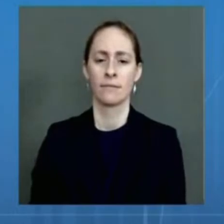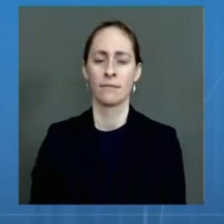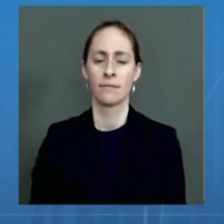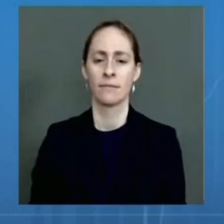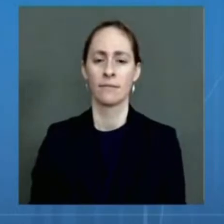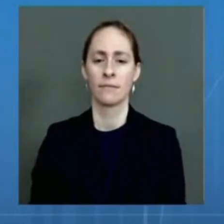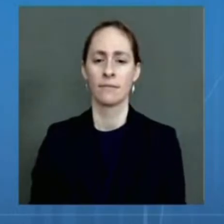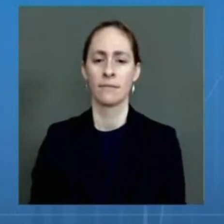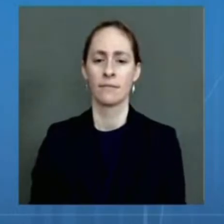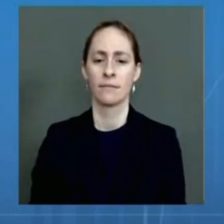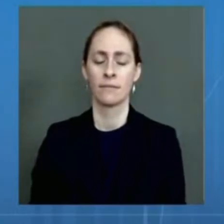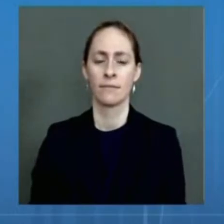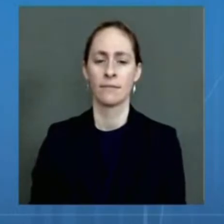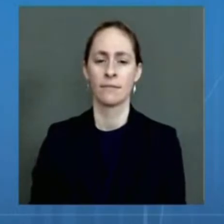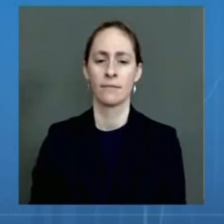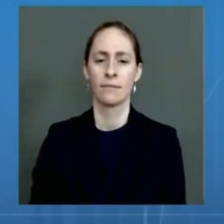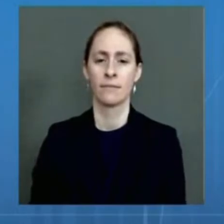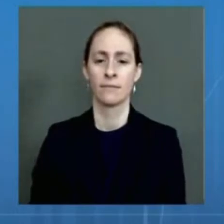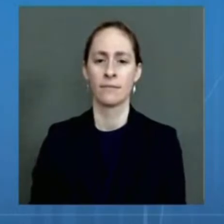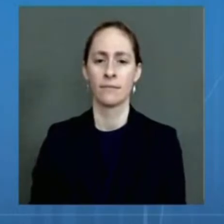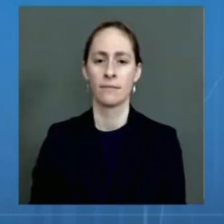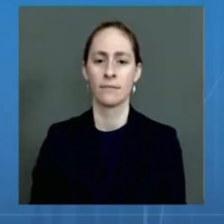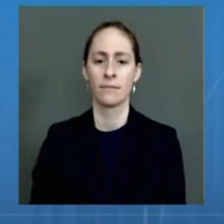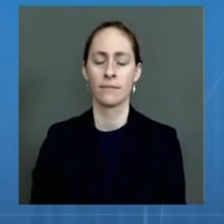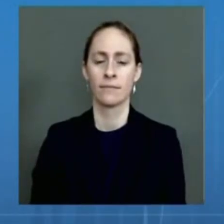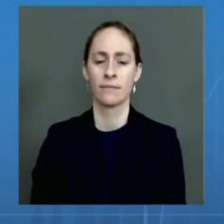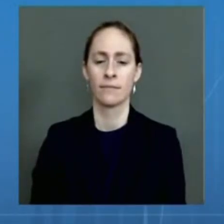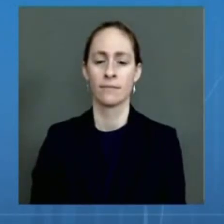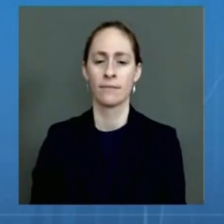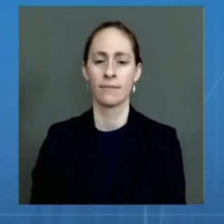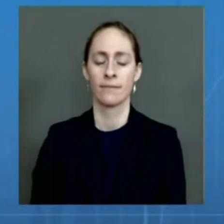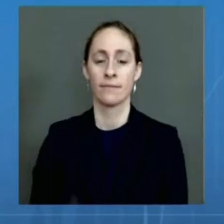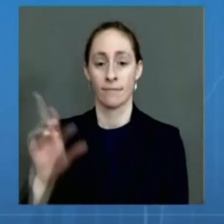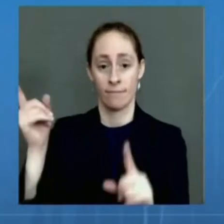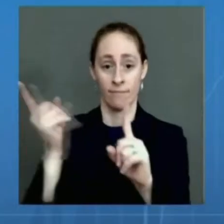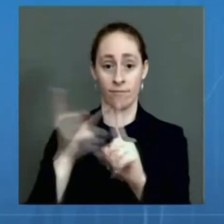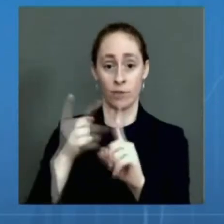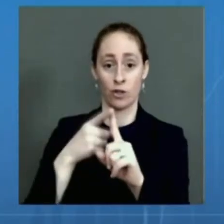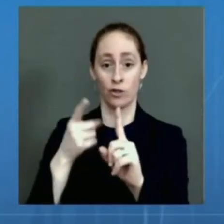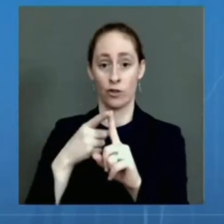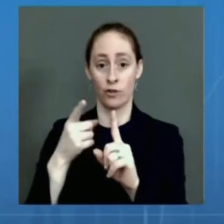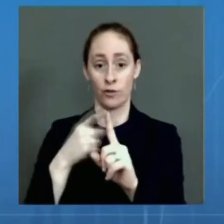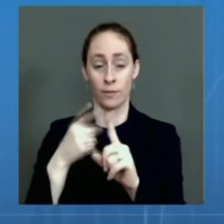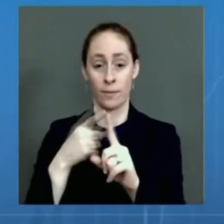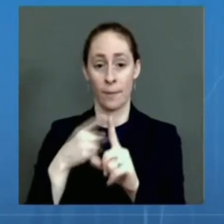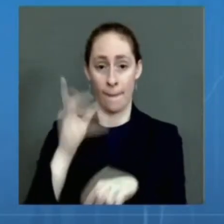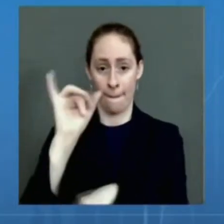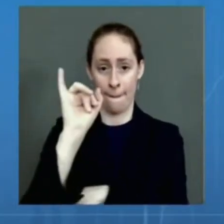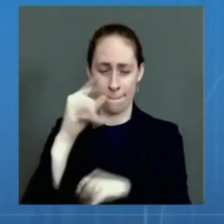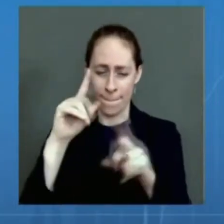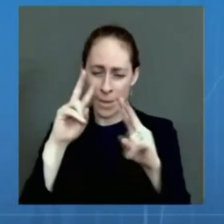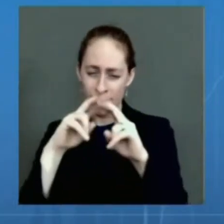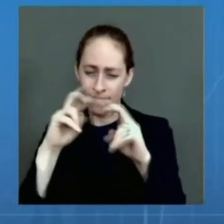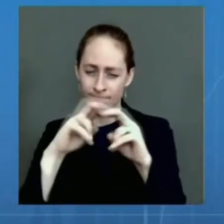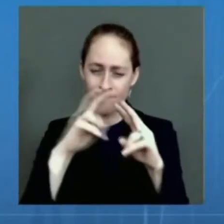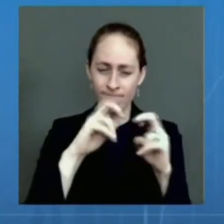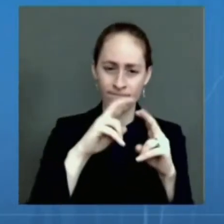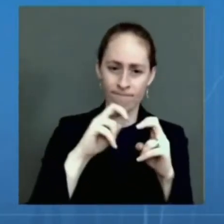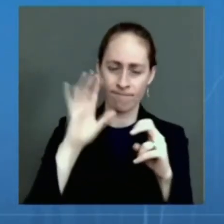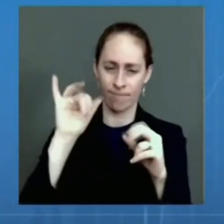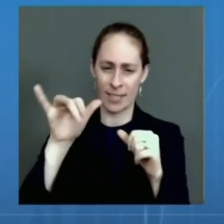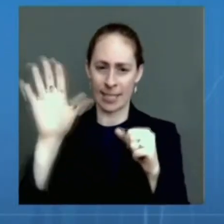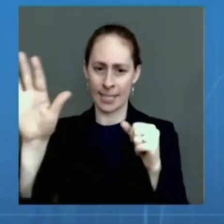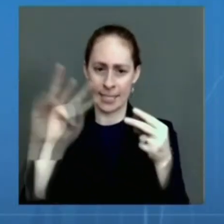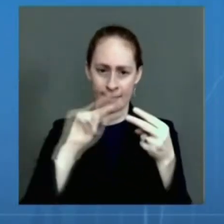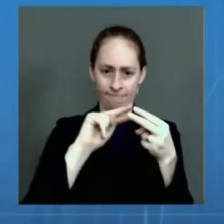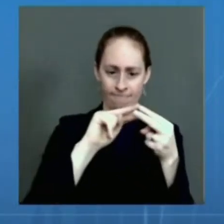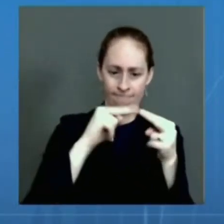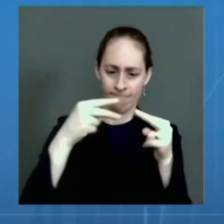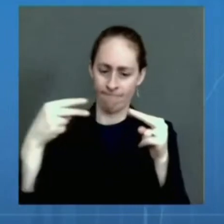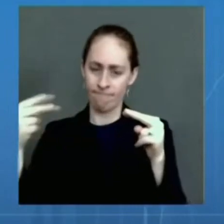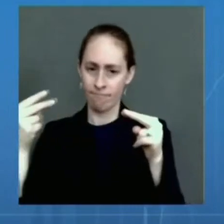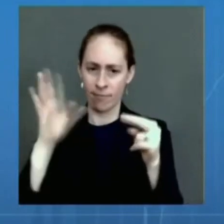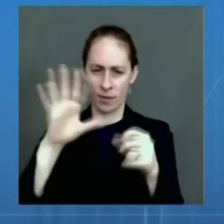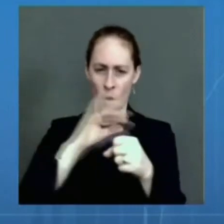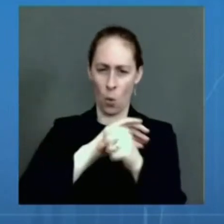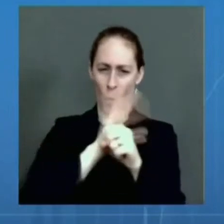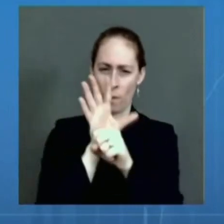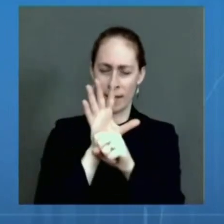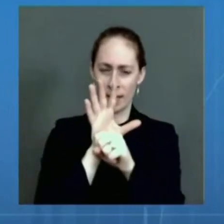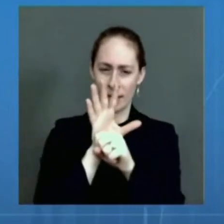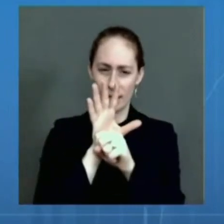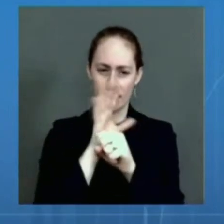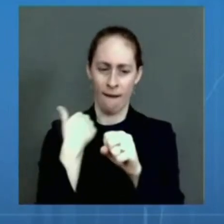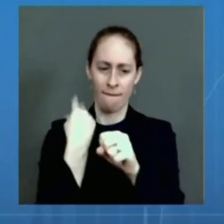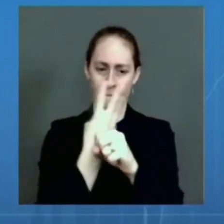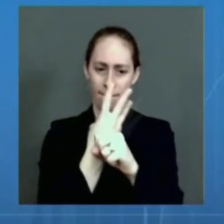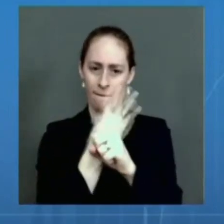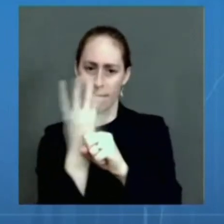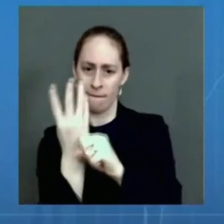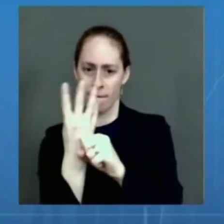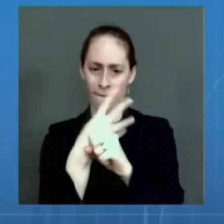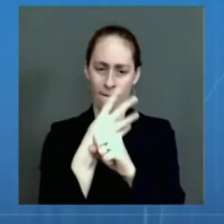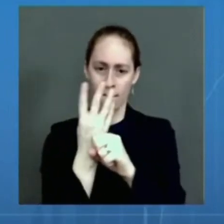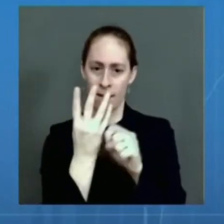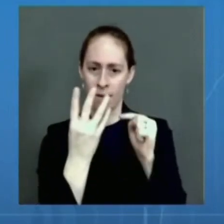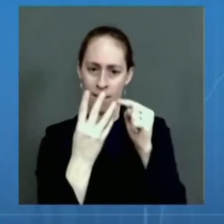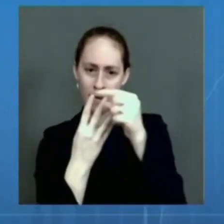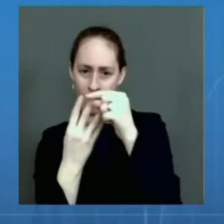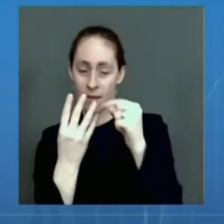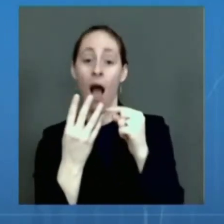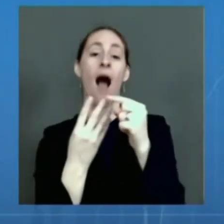FIRST QUESTION IF YOU LOOK AT